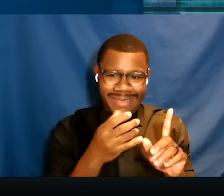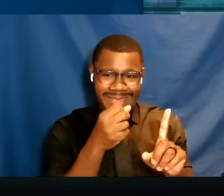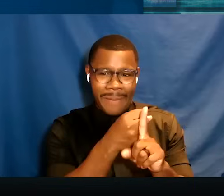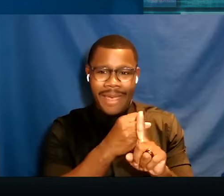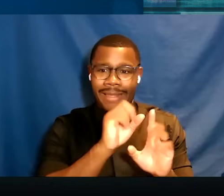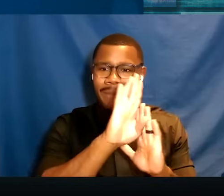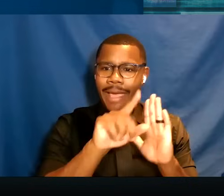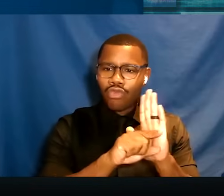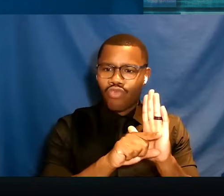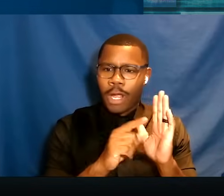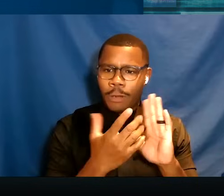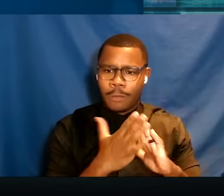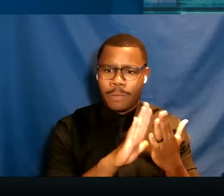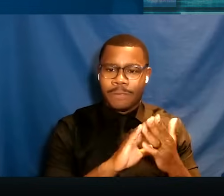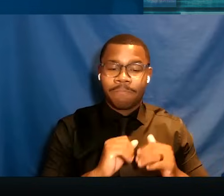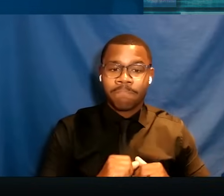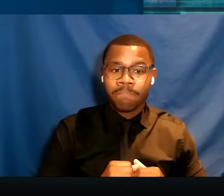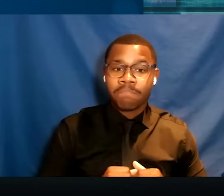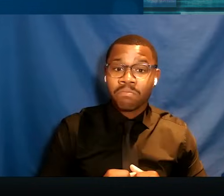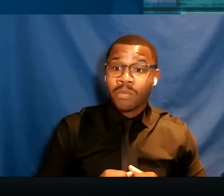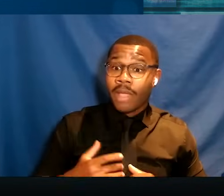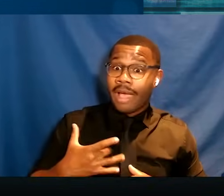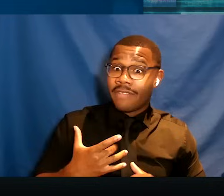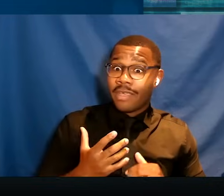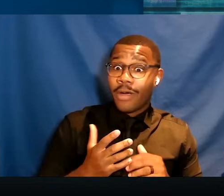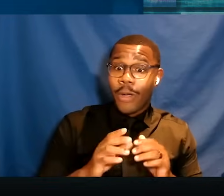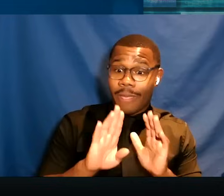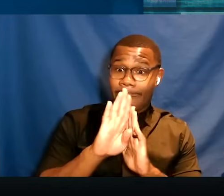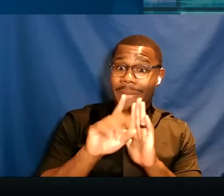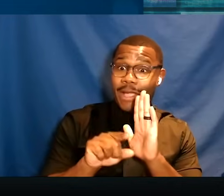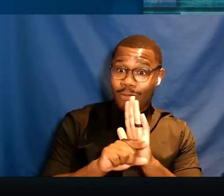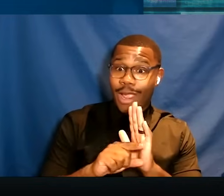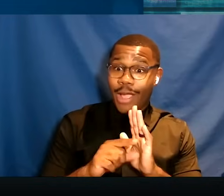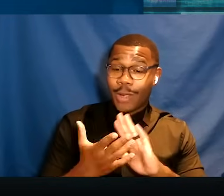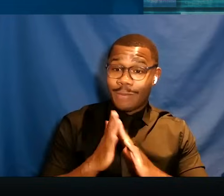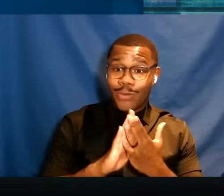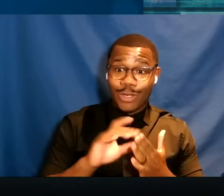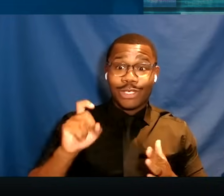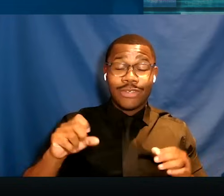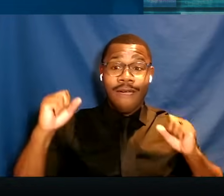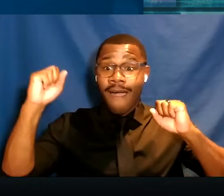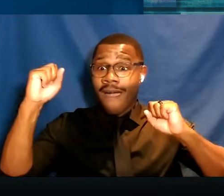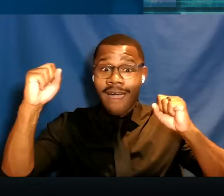Well, I think the background community should be popping champagne as a result of this deal.